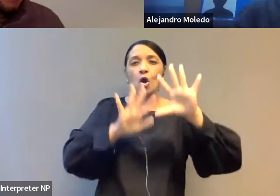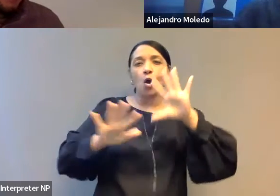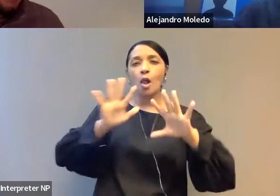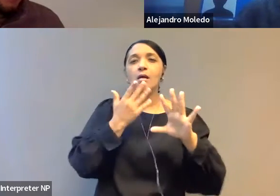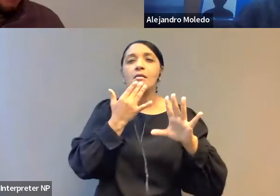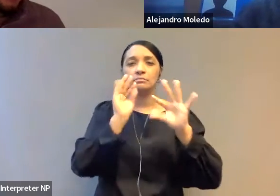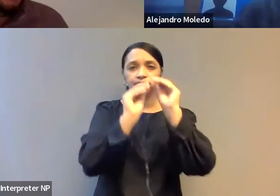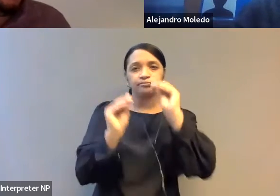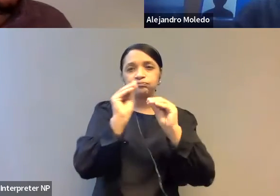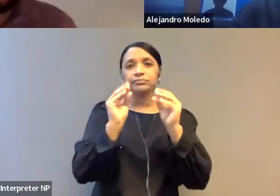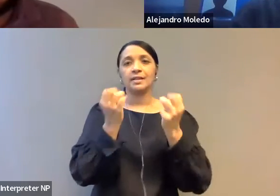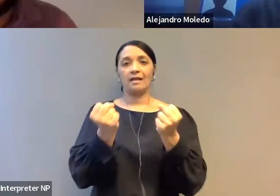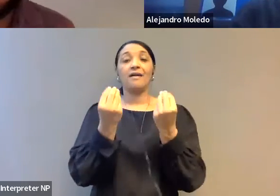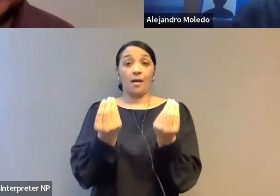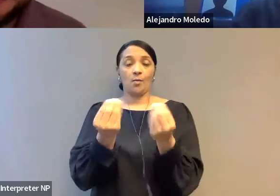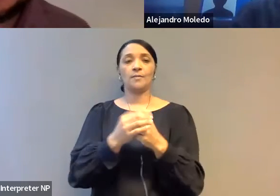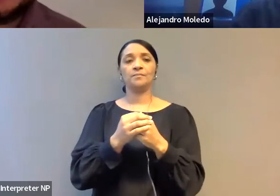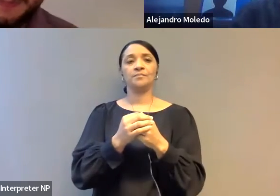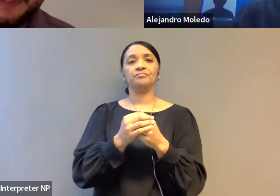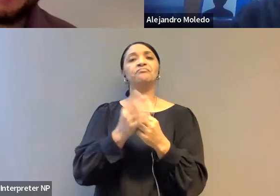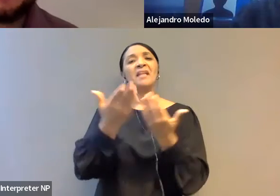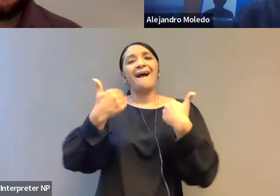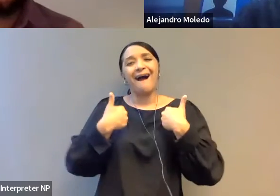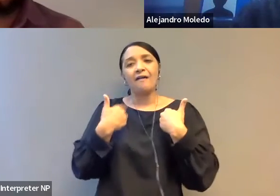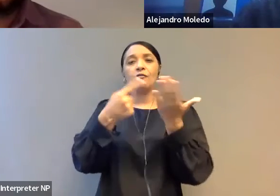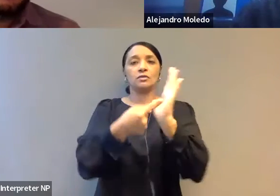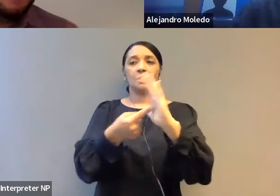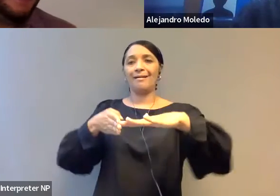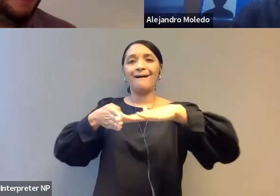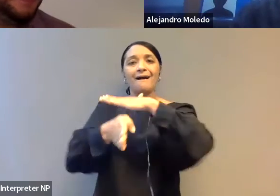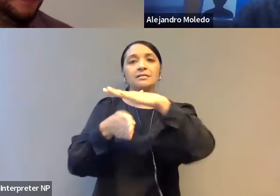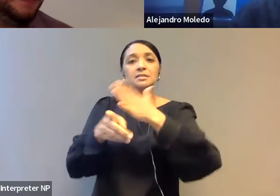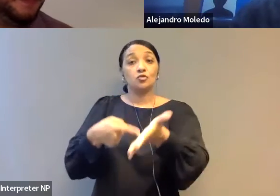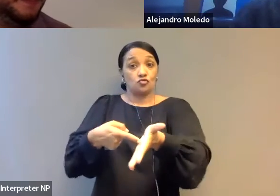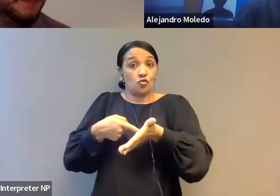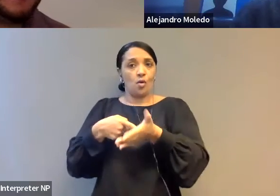They included, obviously, certain accessibility requirements for the card.